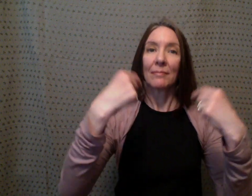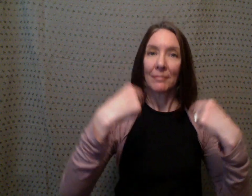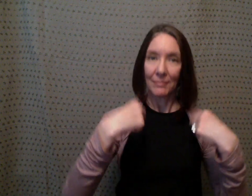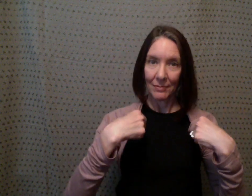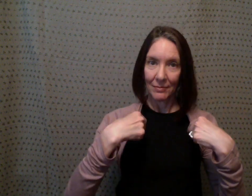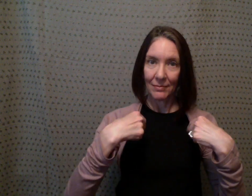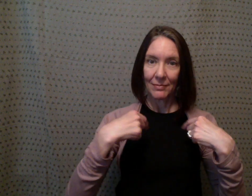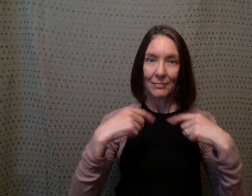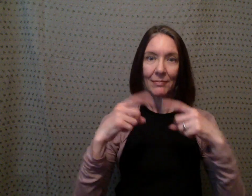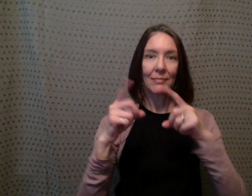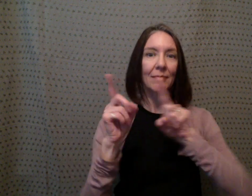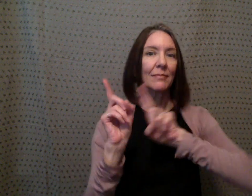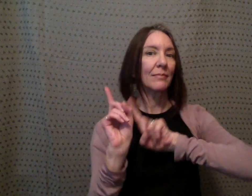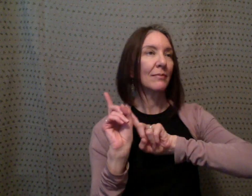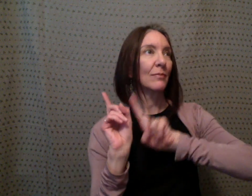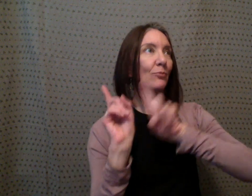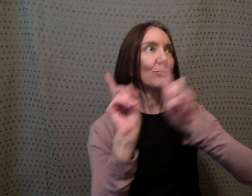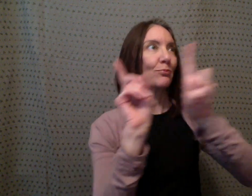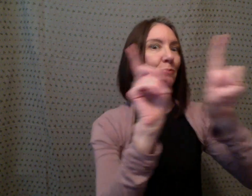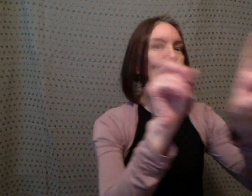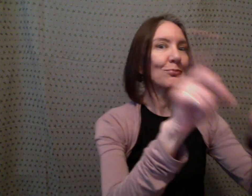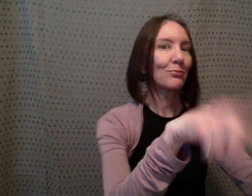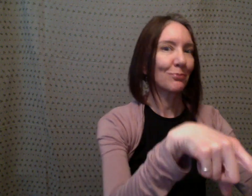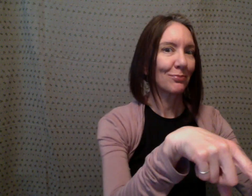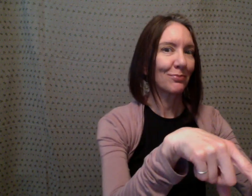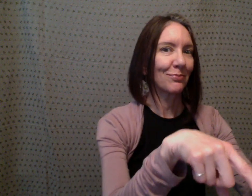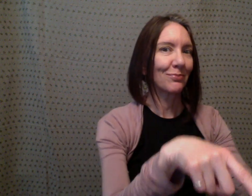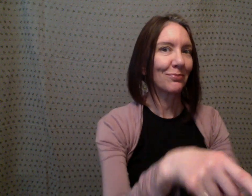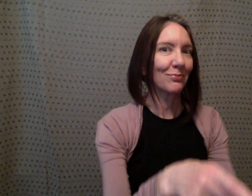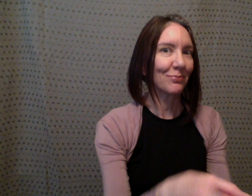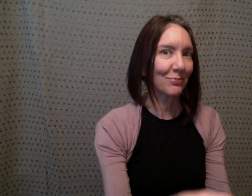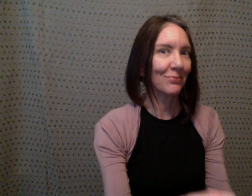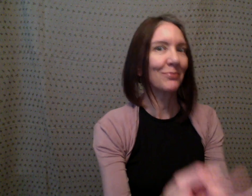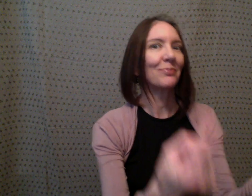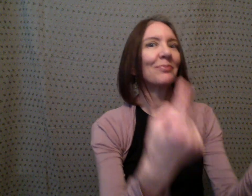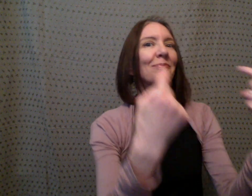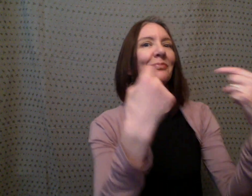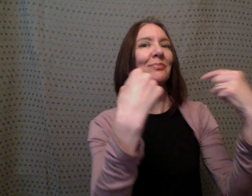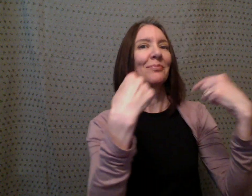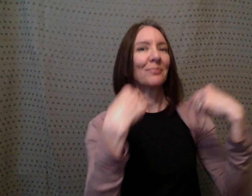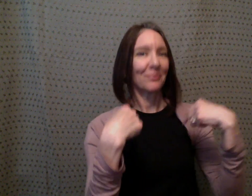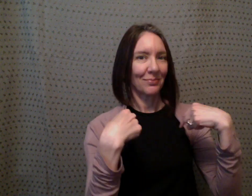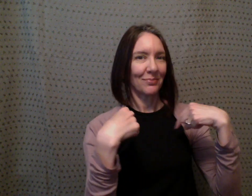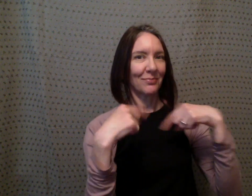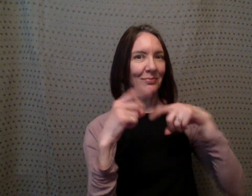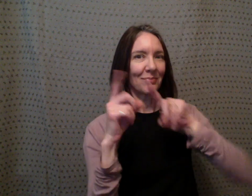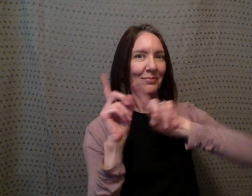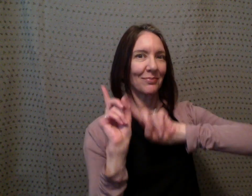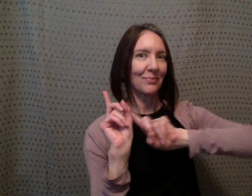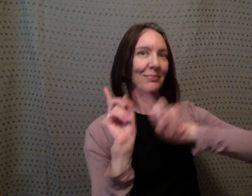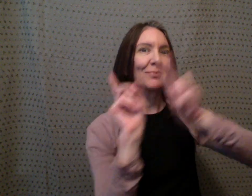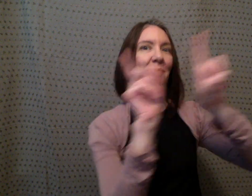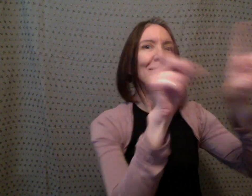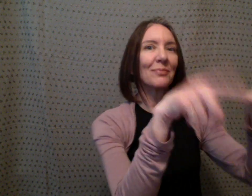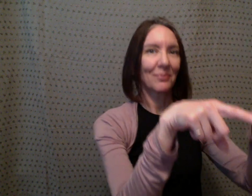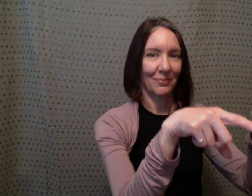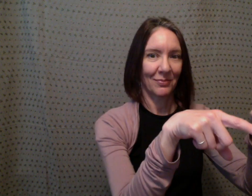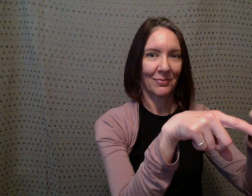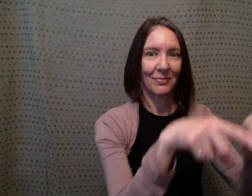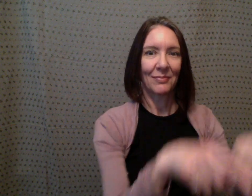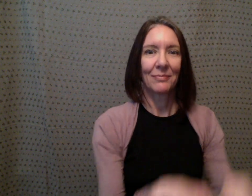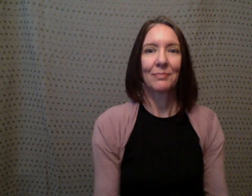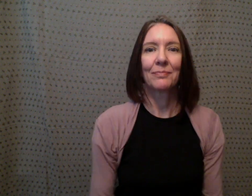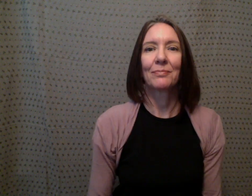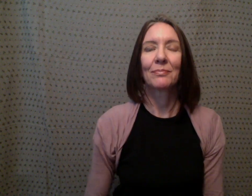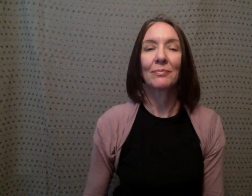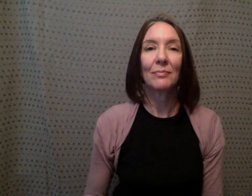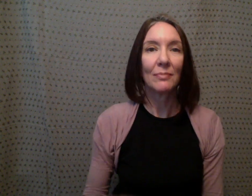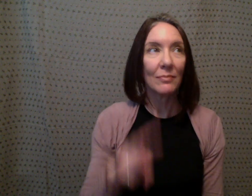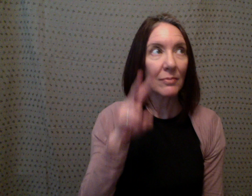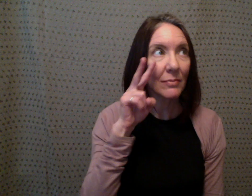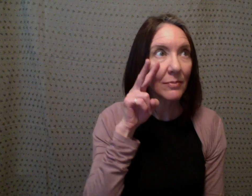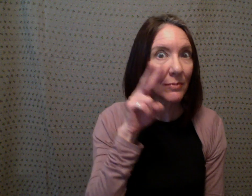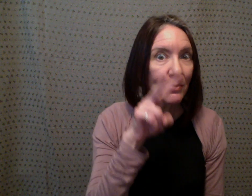come, go